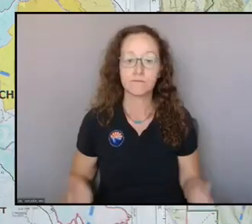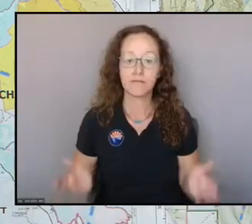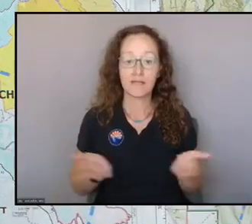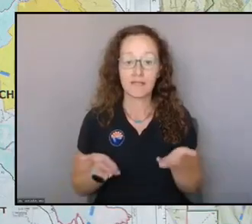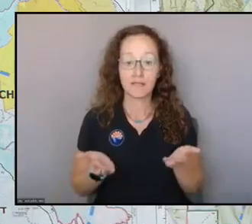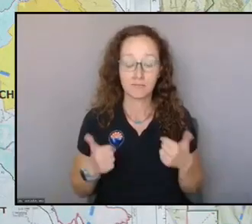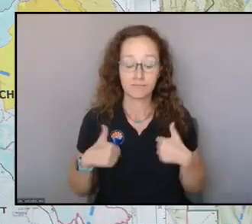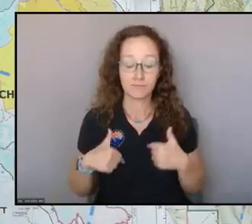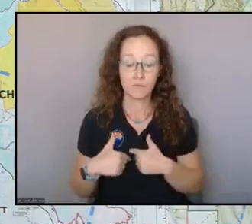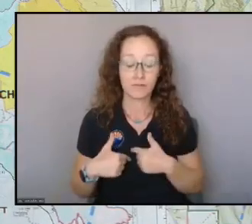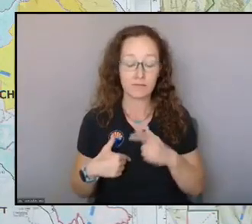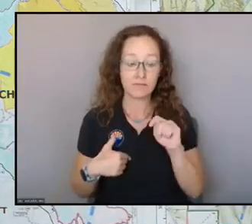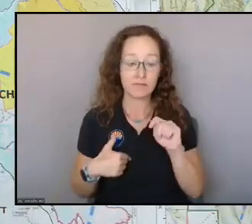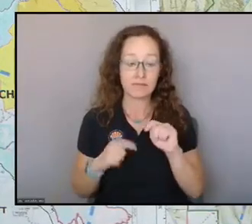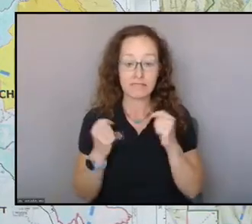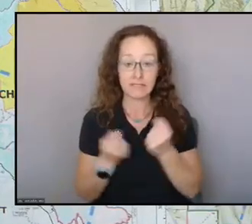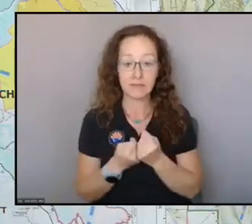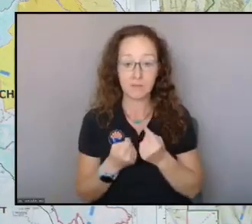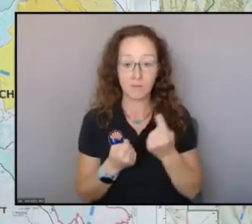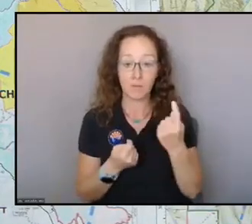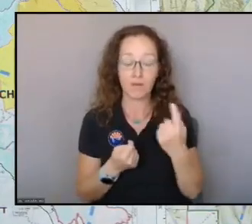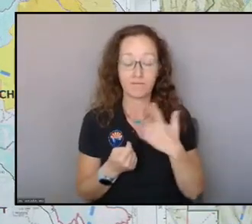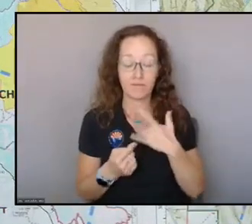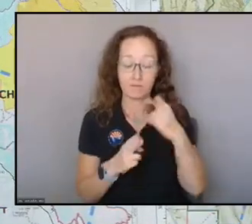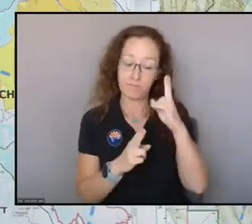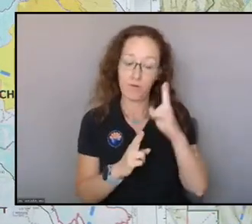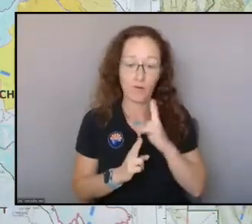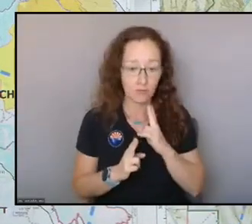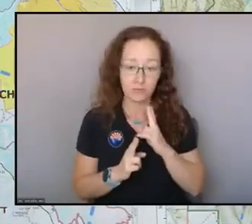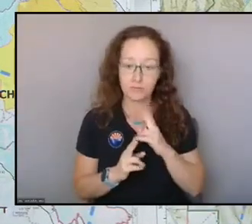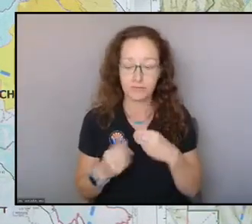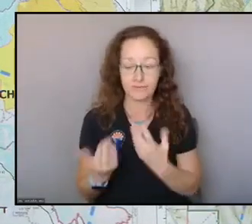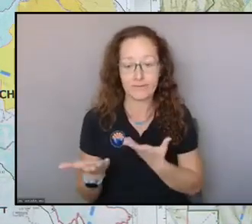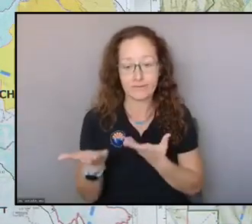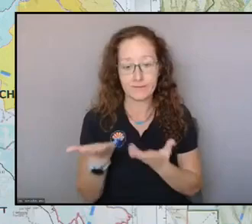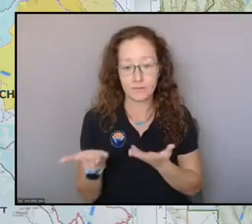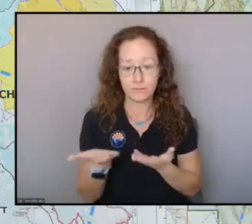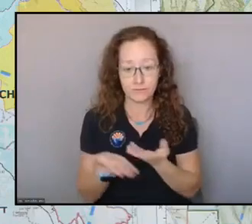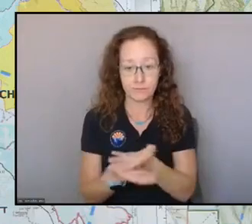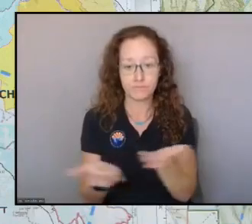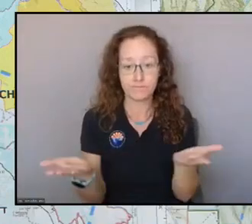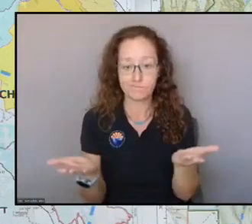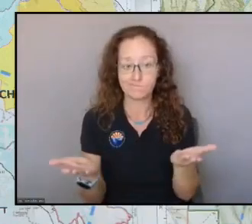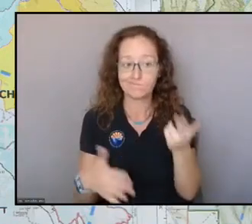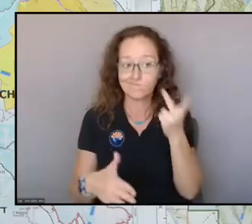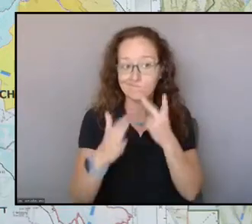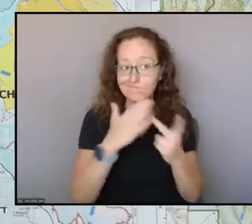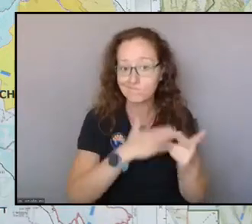BUT HERE WITH TEAM 1, WE HAVE BEEN HONORED TO SERVE.